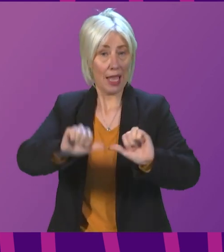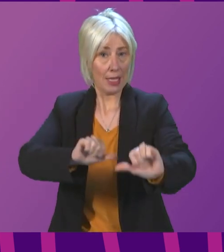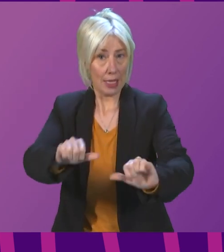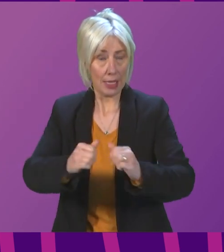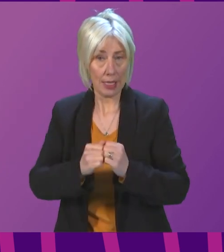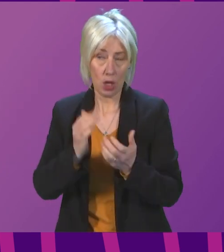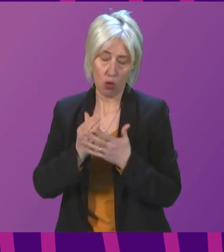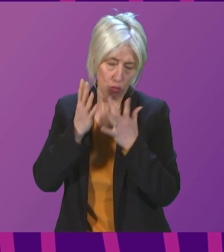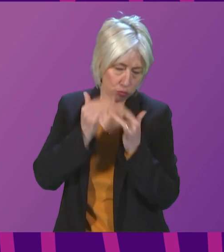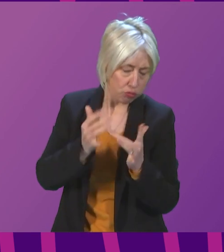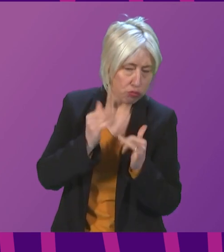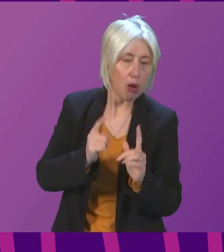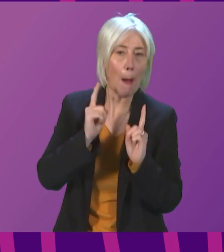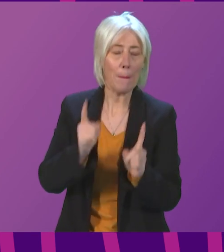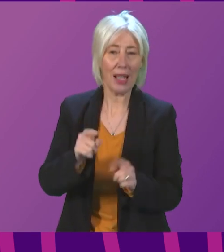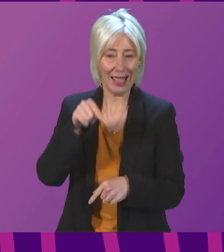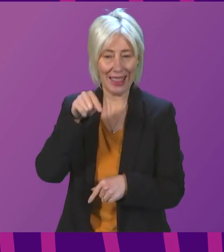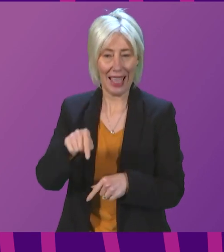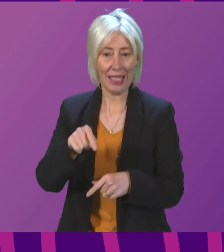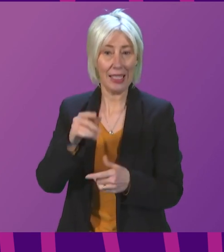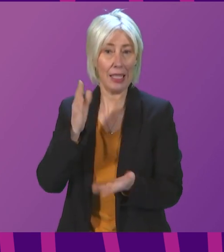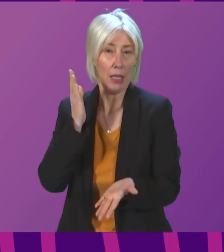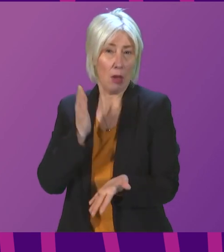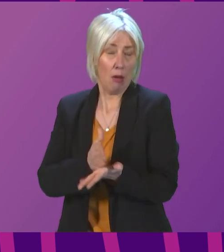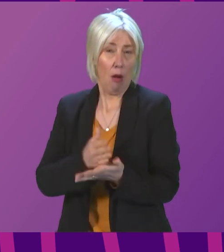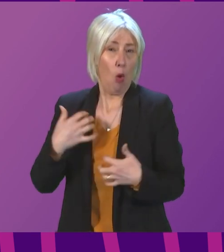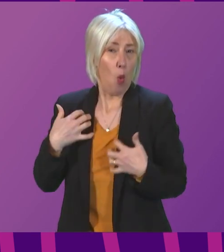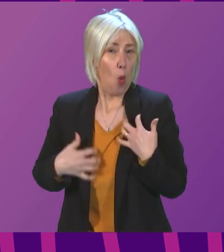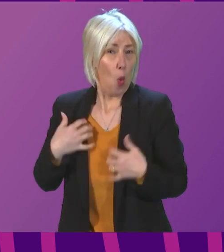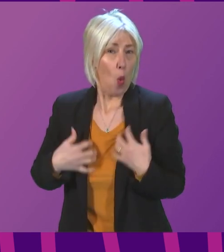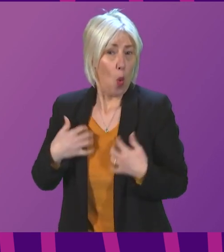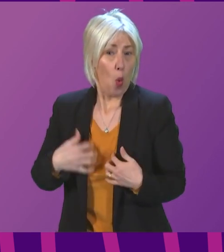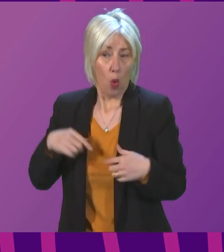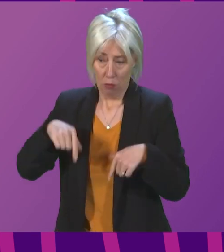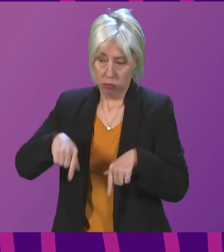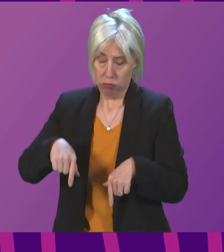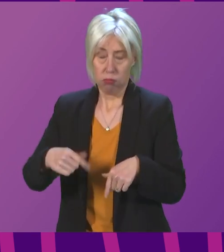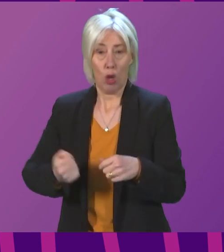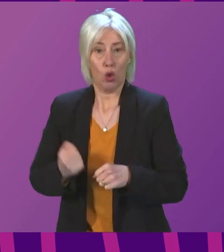However, the sale is one of the most exciting things for Scotland in a long, long time,